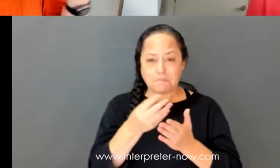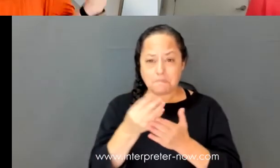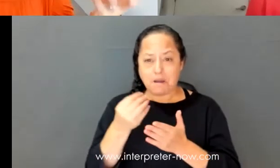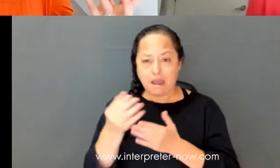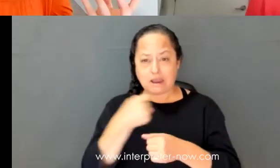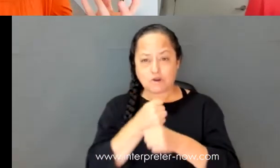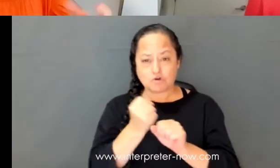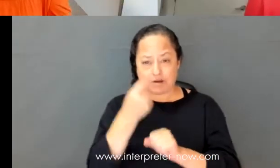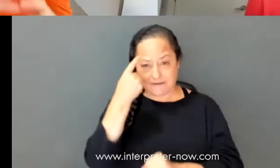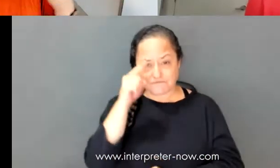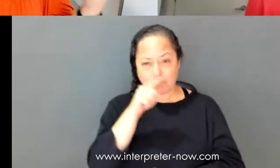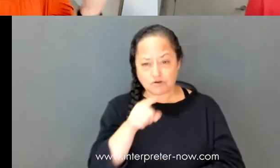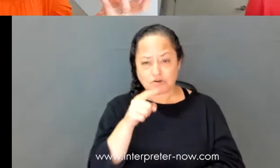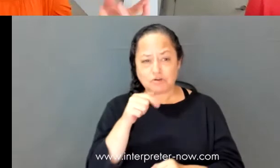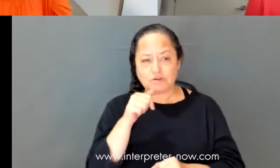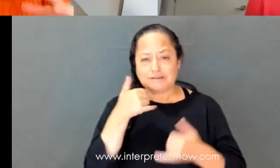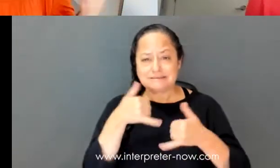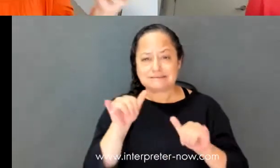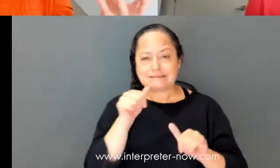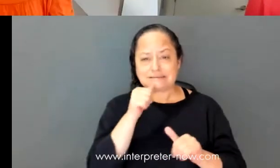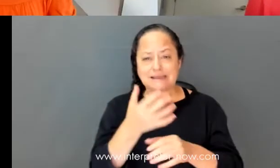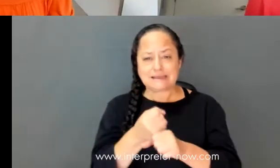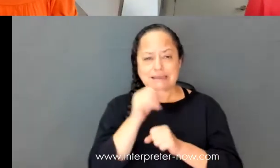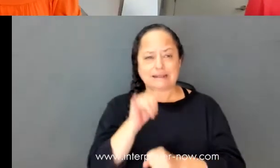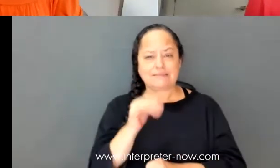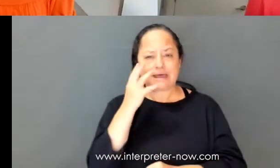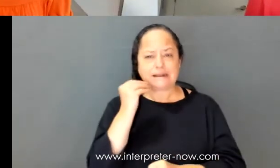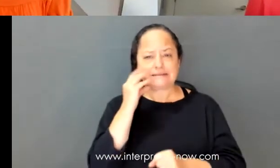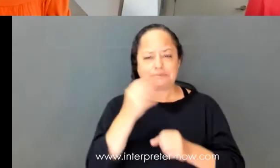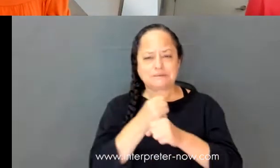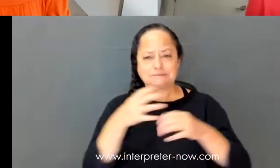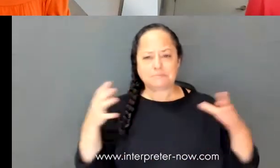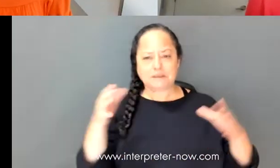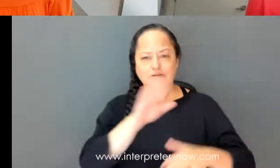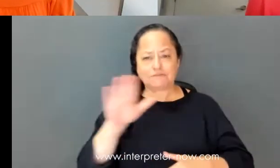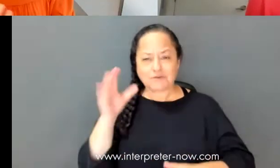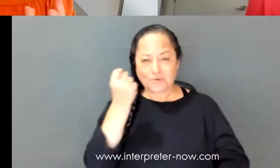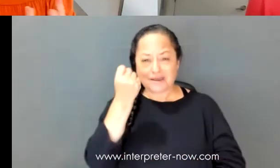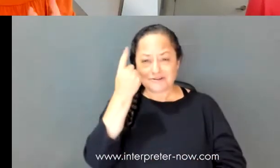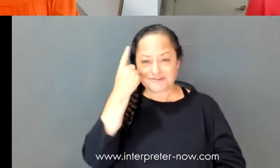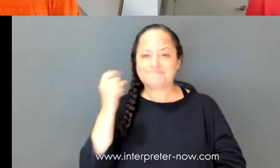you're still not getting that experience, that expansion of your understanding and deepening